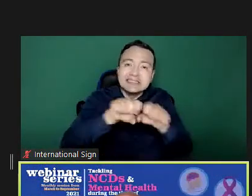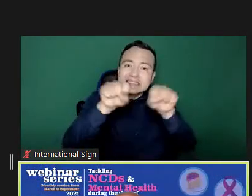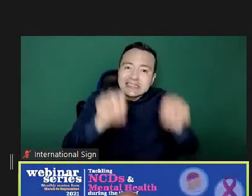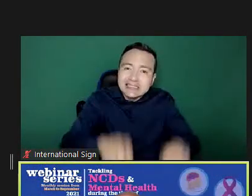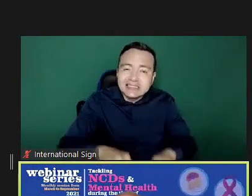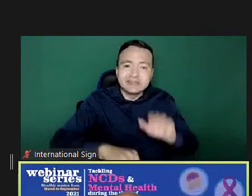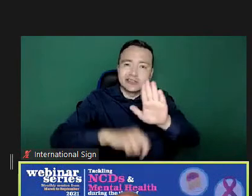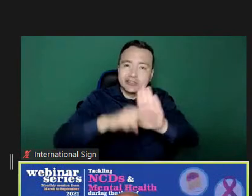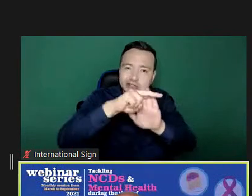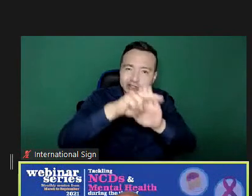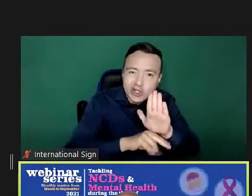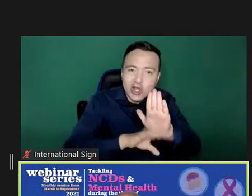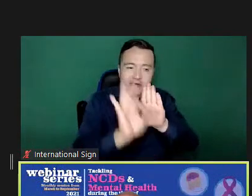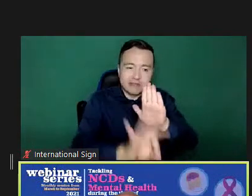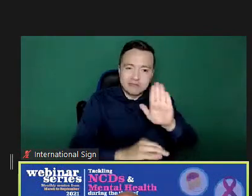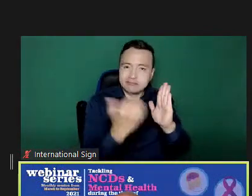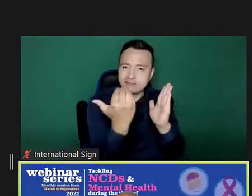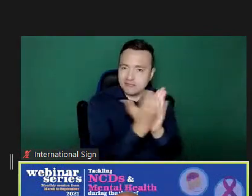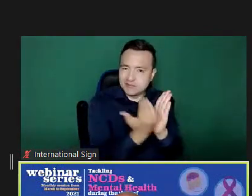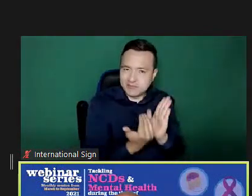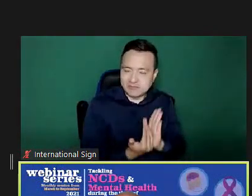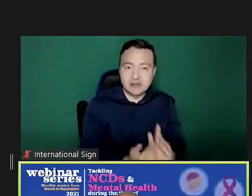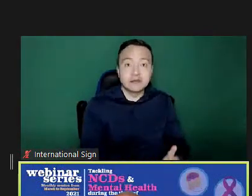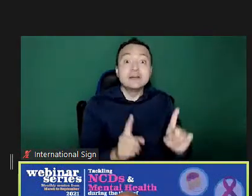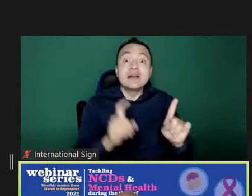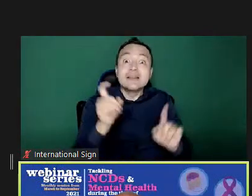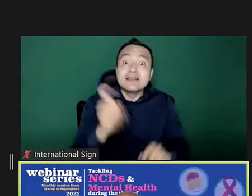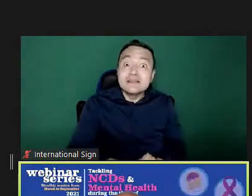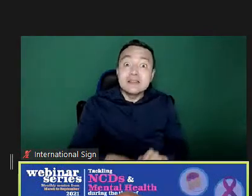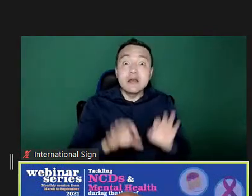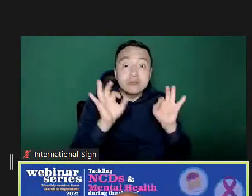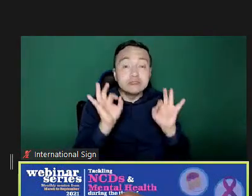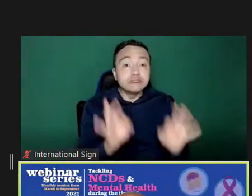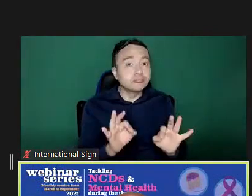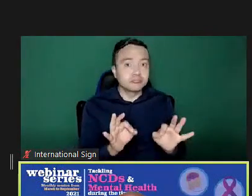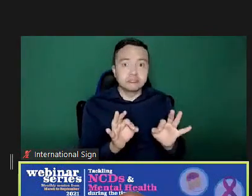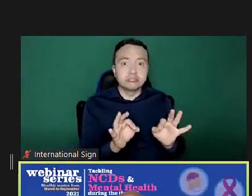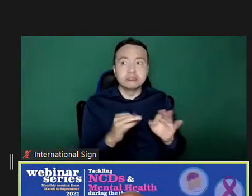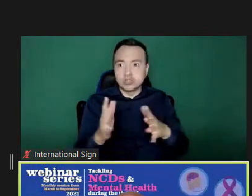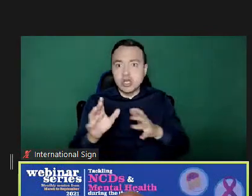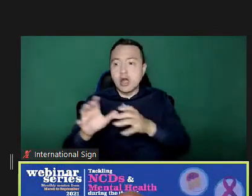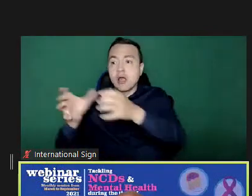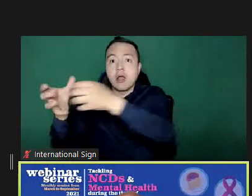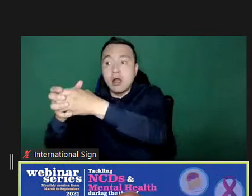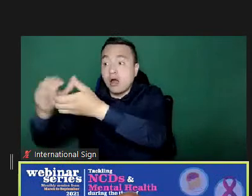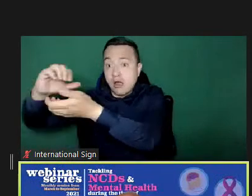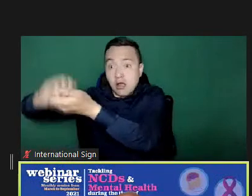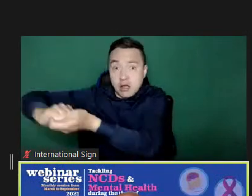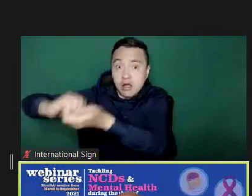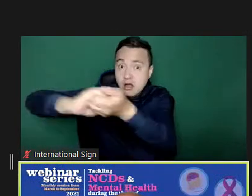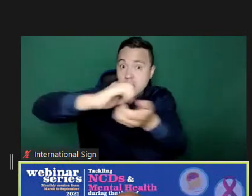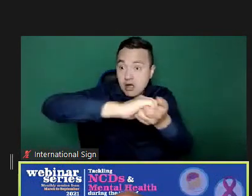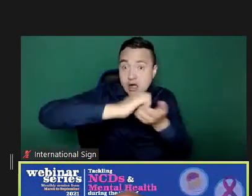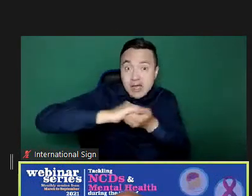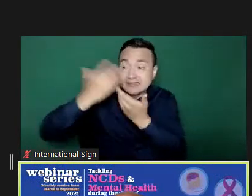interprogrammatic coordination for NCDs and other priority programs. As Dr. Barbosa said, these have to be preserved during the